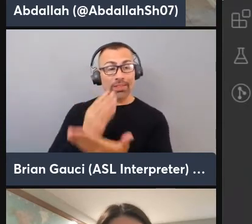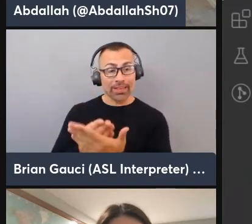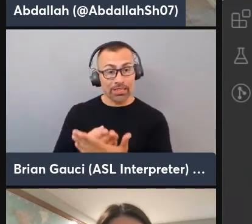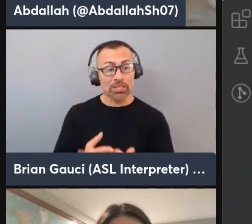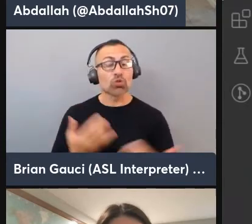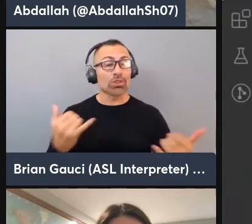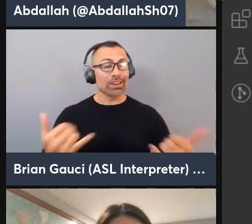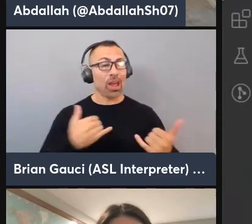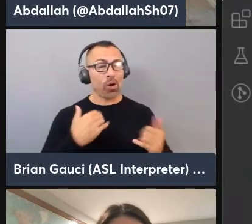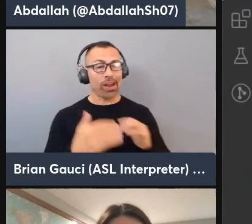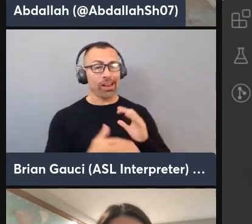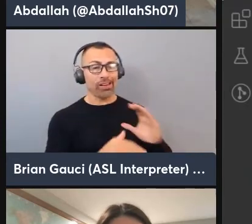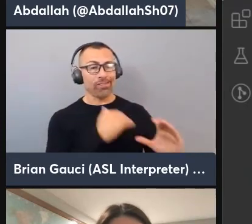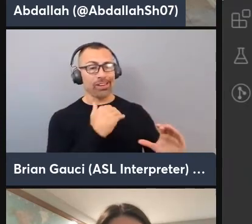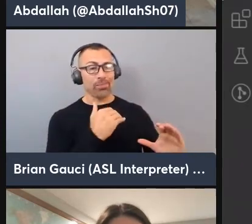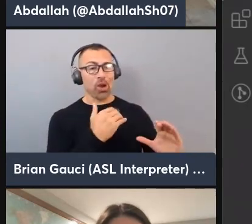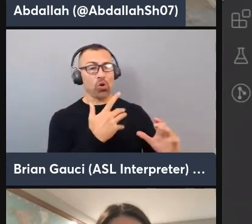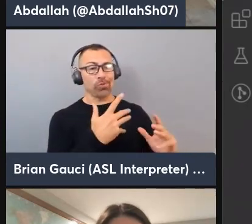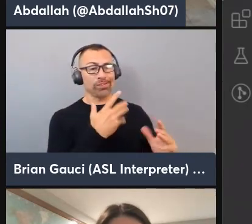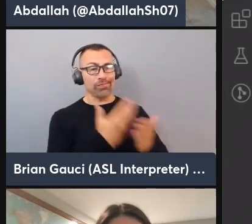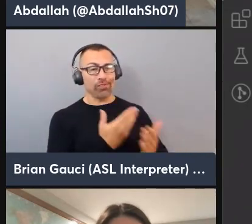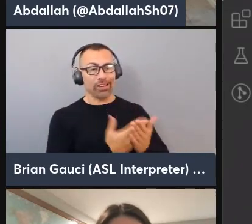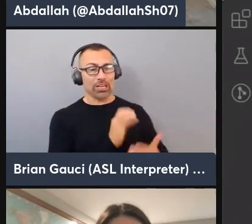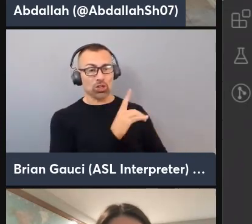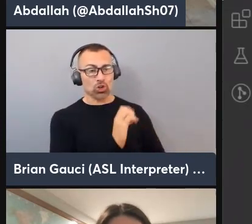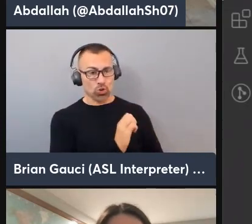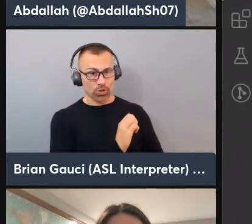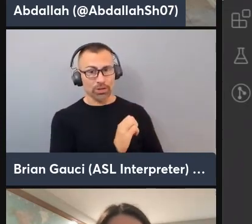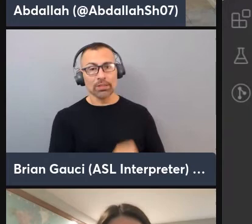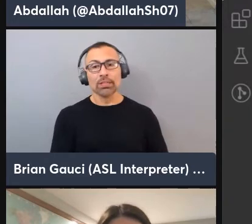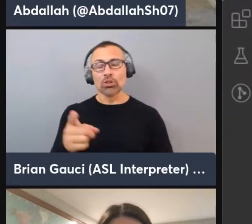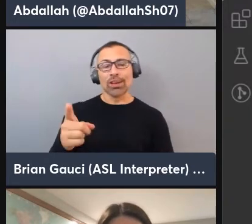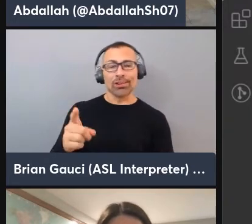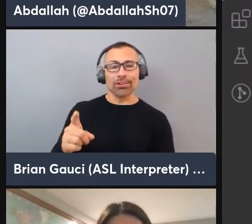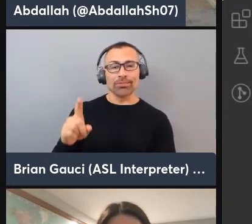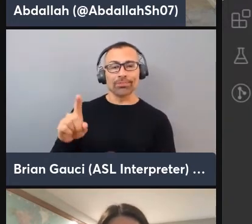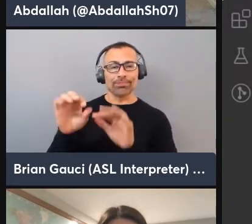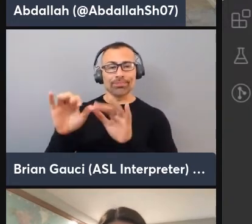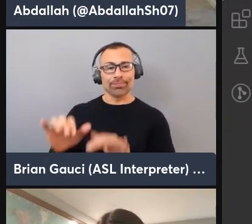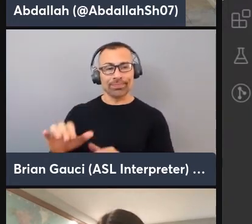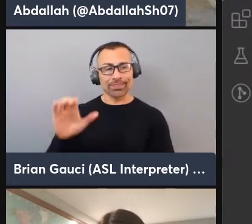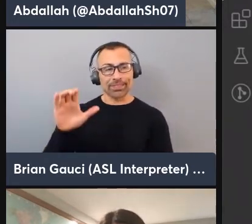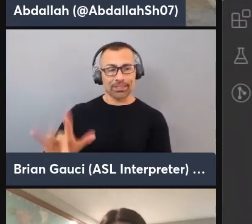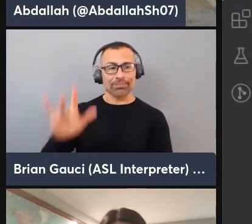And if I click on confirm here, I'm signed in. Awesome, that was easy.